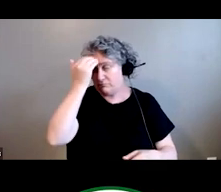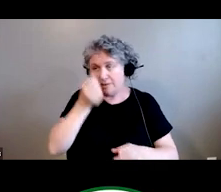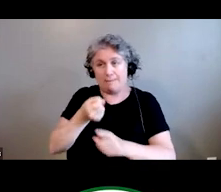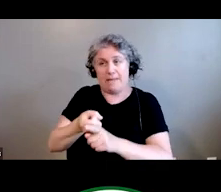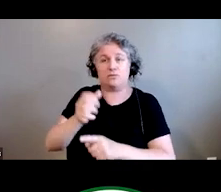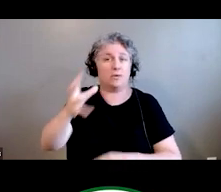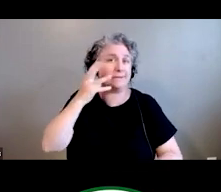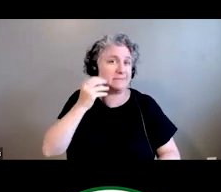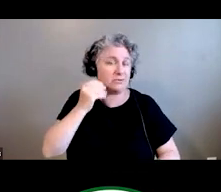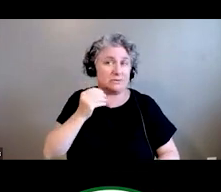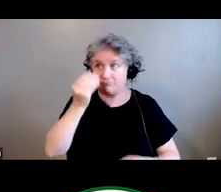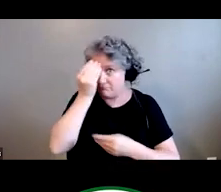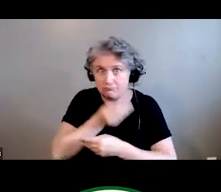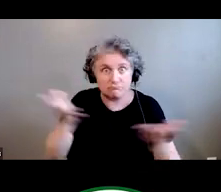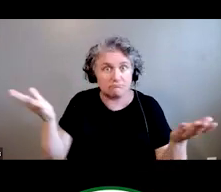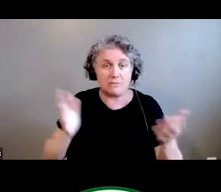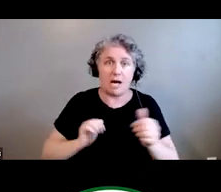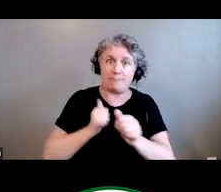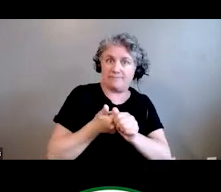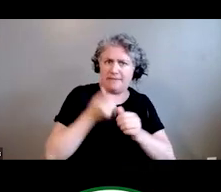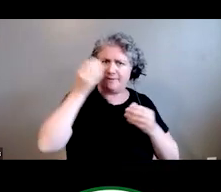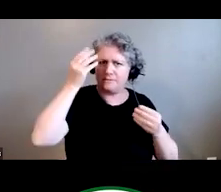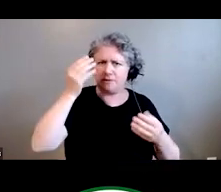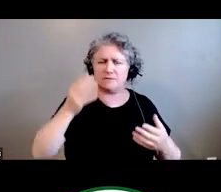planning to be there for, you know, more than just a day experience.